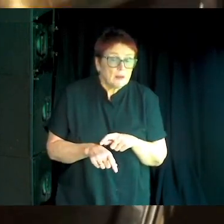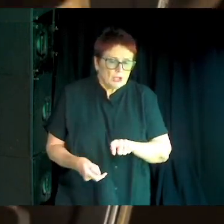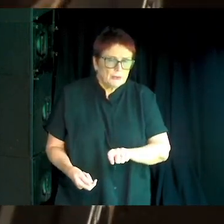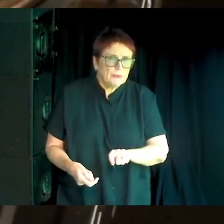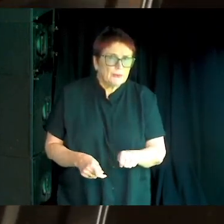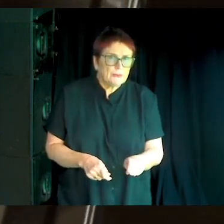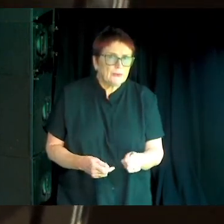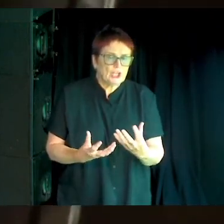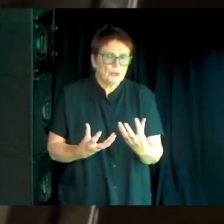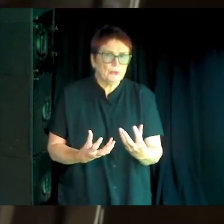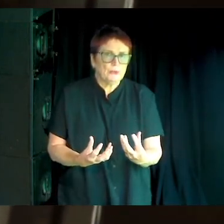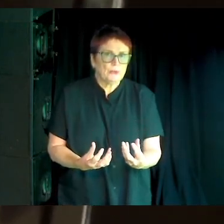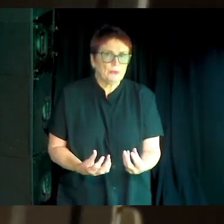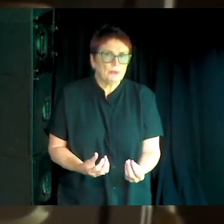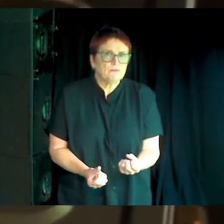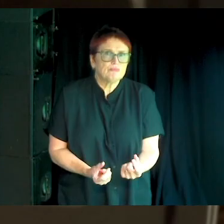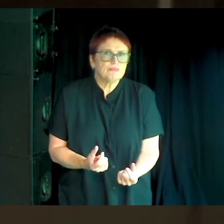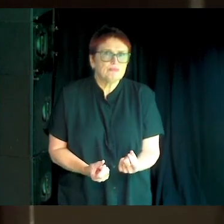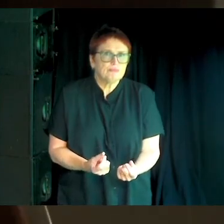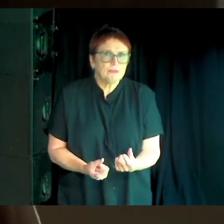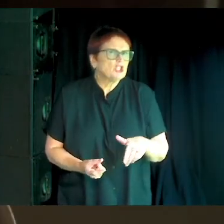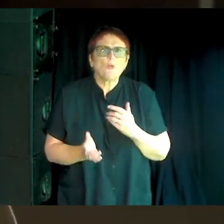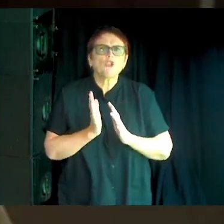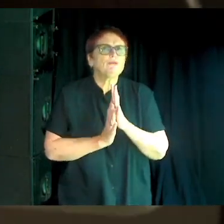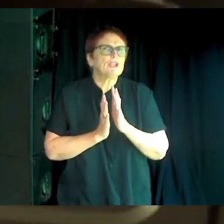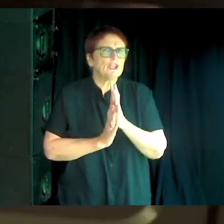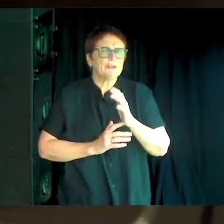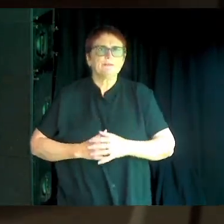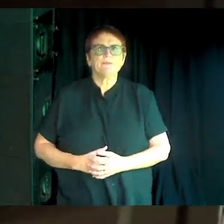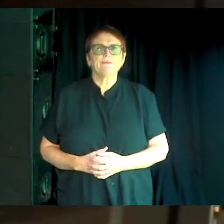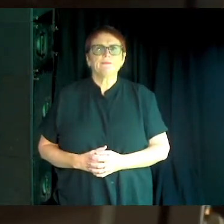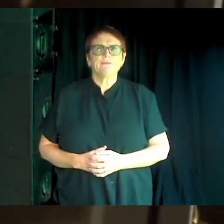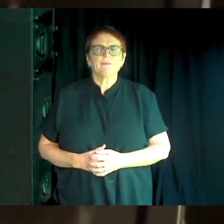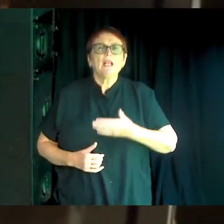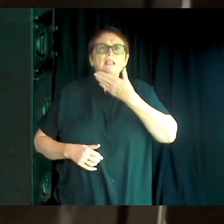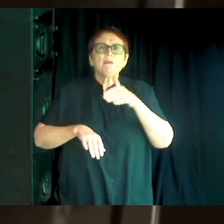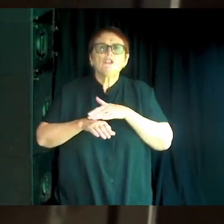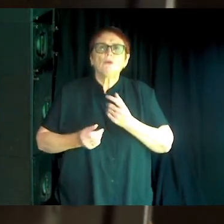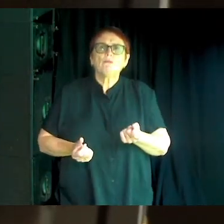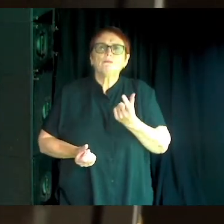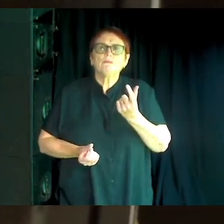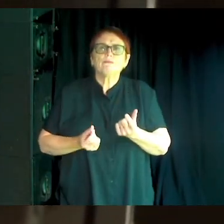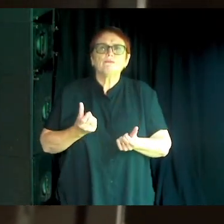to burn the spices the spices is already cooked so you see how it's nice and simmer beautifully